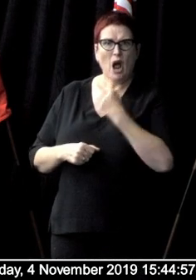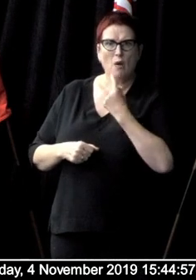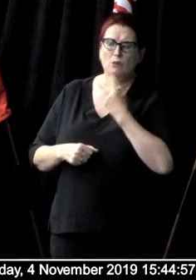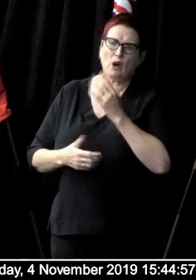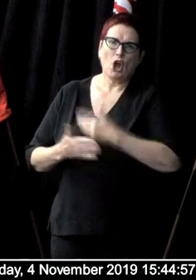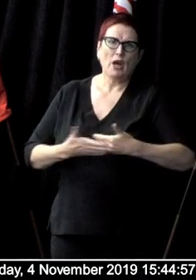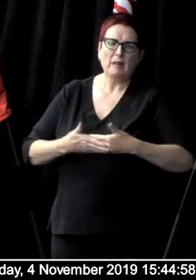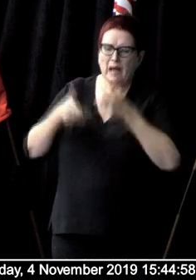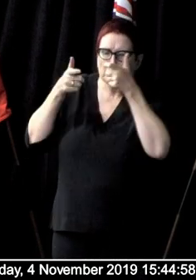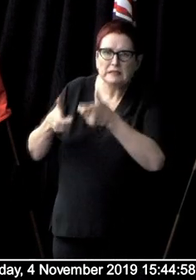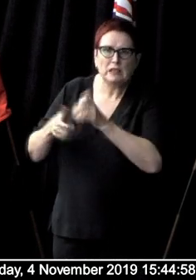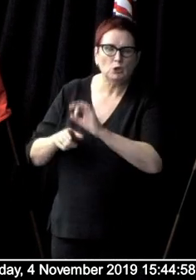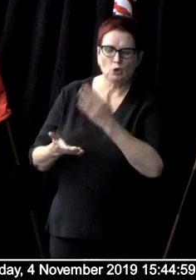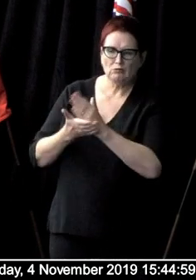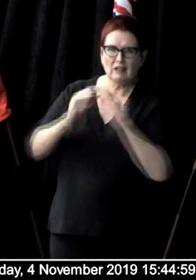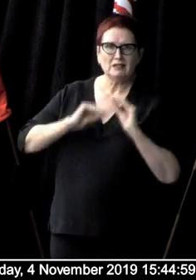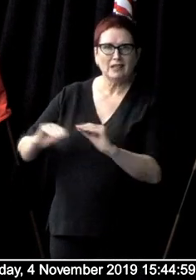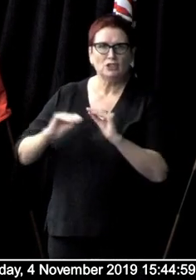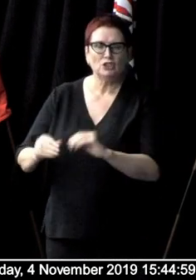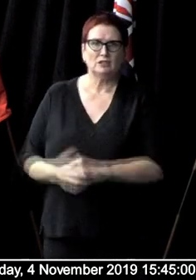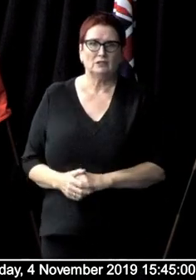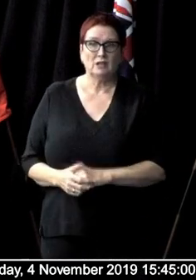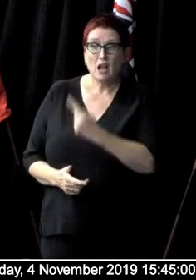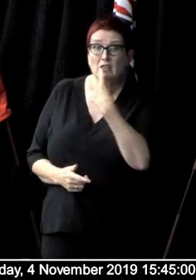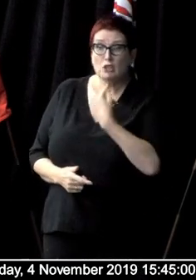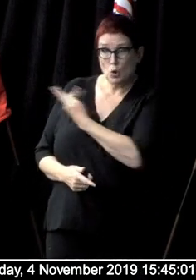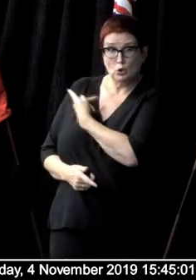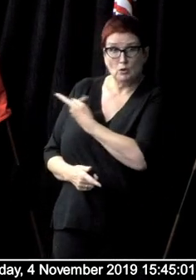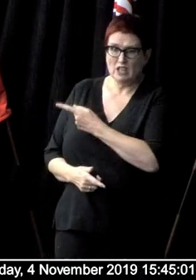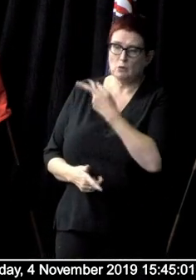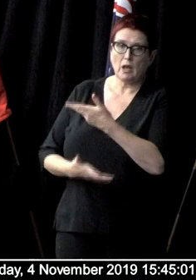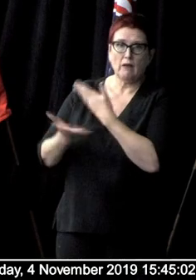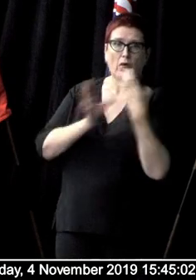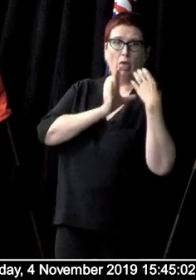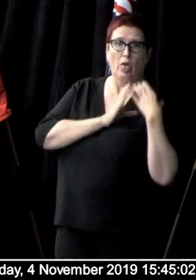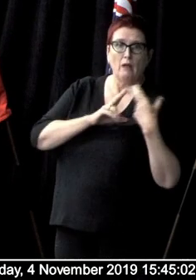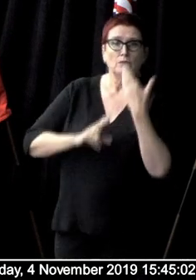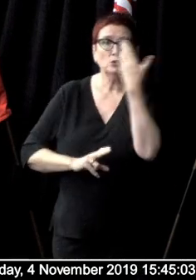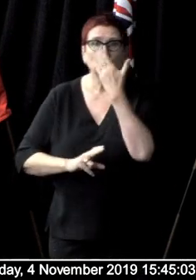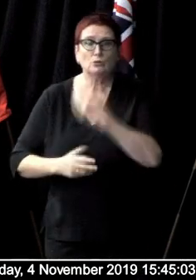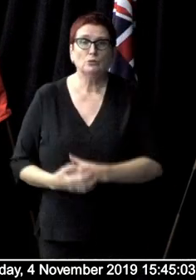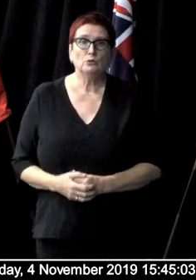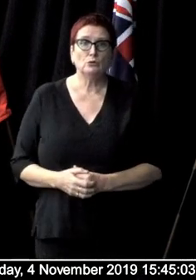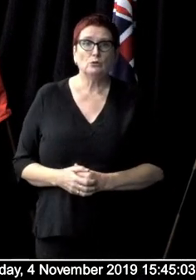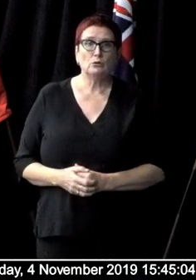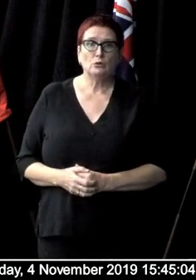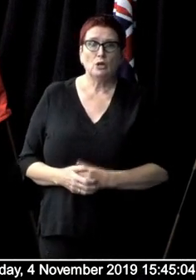that we were burdening the school, have a letter in writing that he was a financial burden to the school.